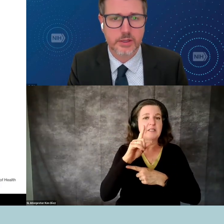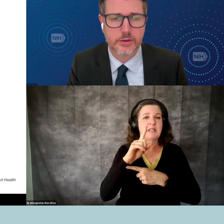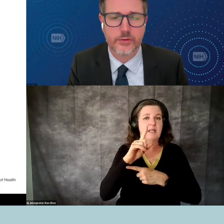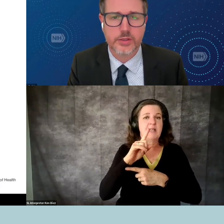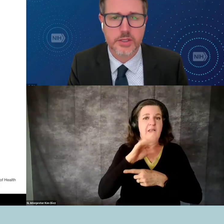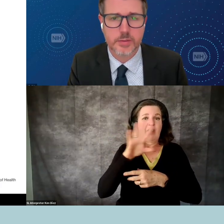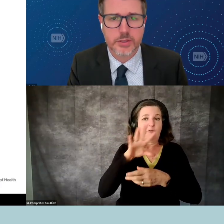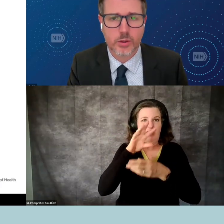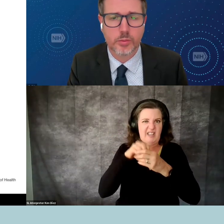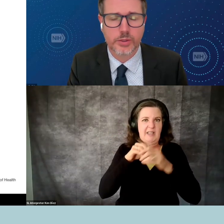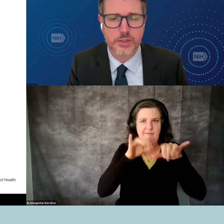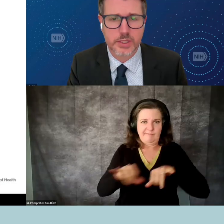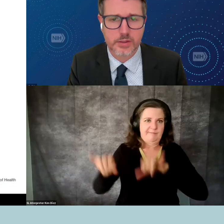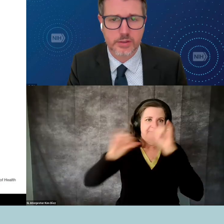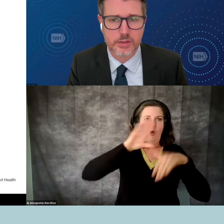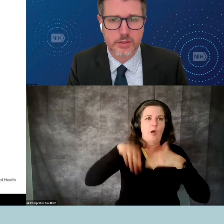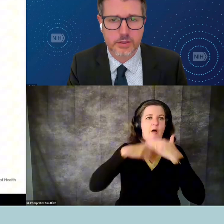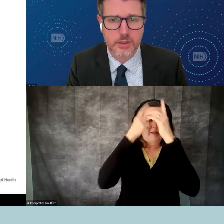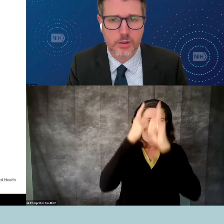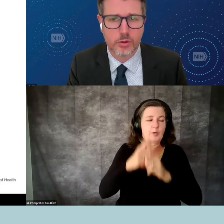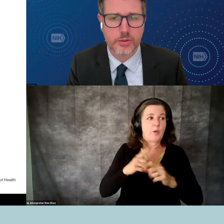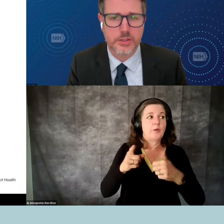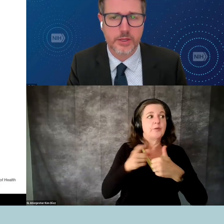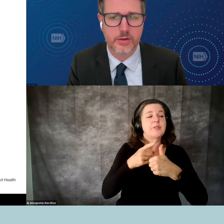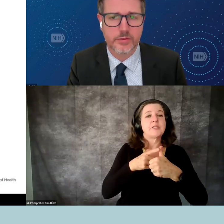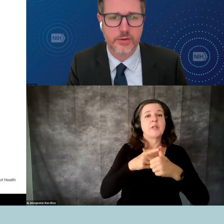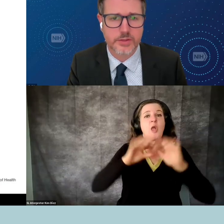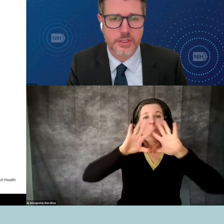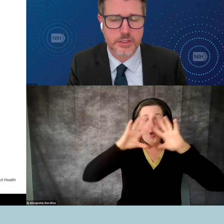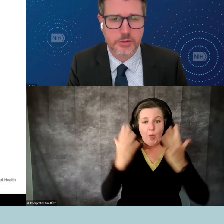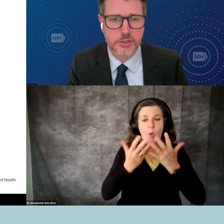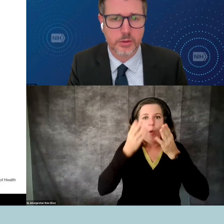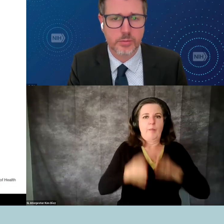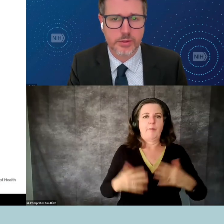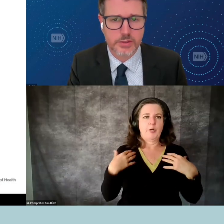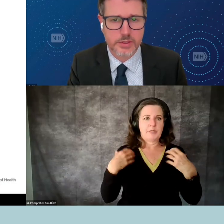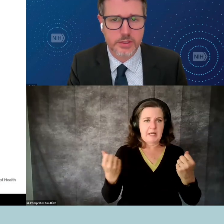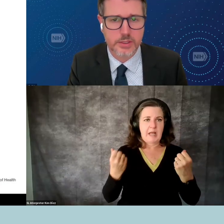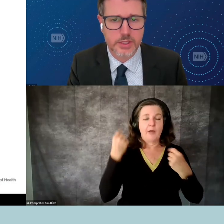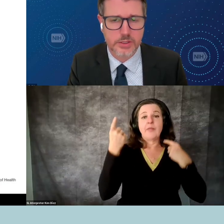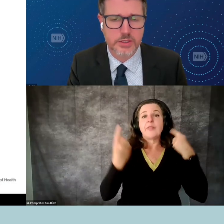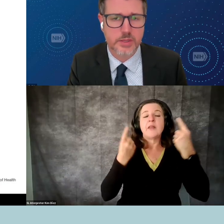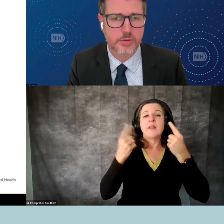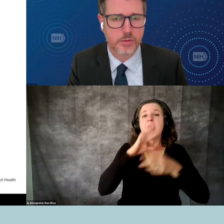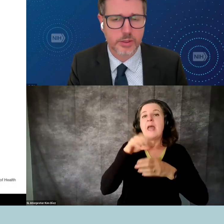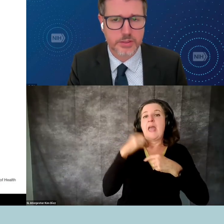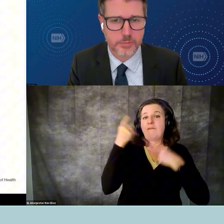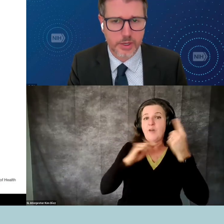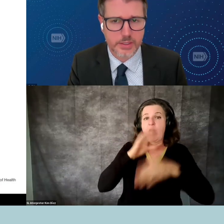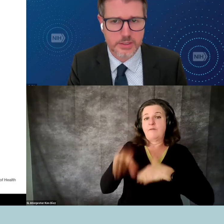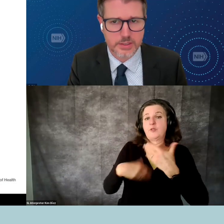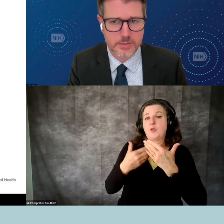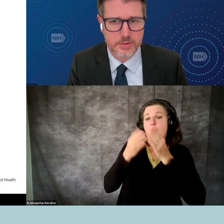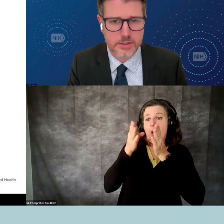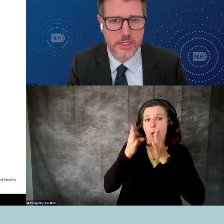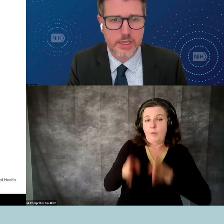The first theme is whole person health. Whole person health involves considering the whole person, not just separate organs or body systems,